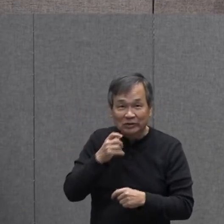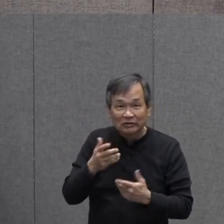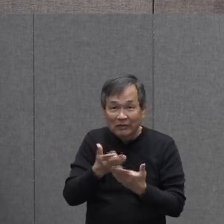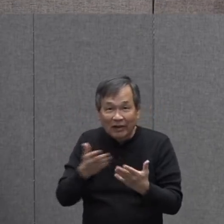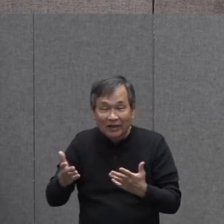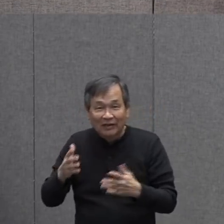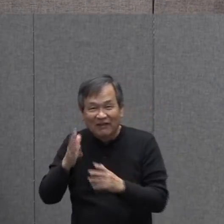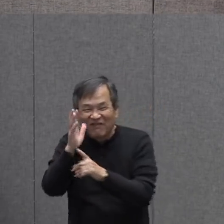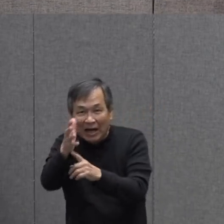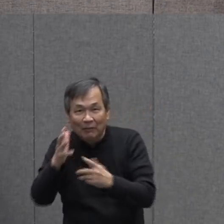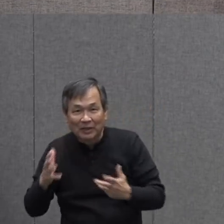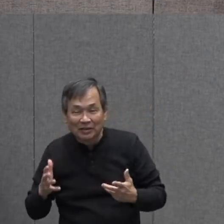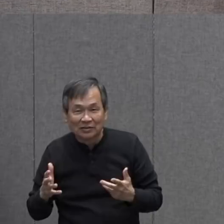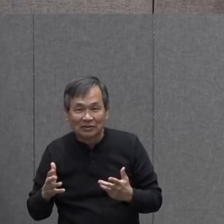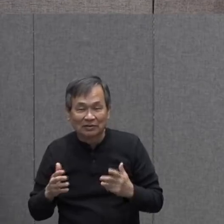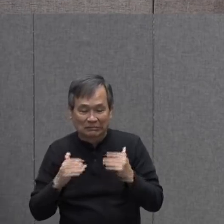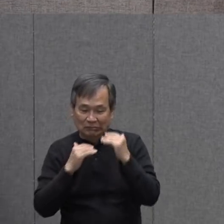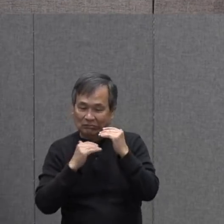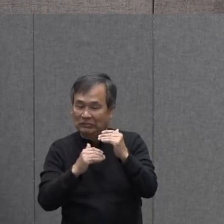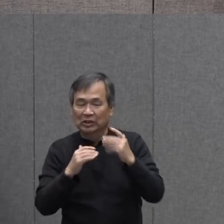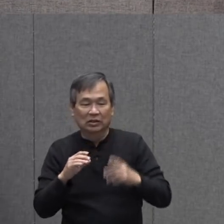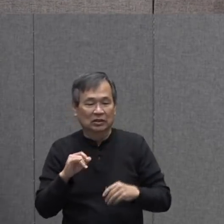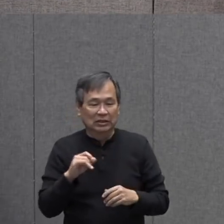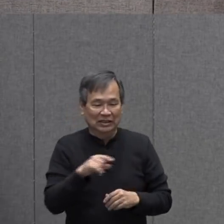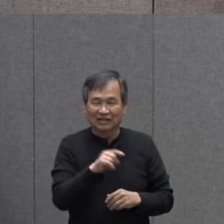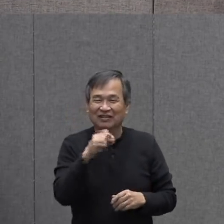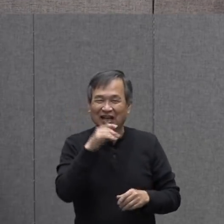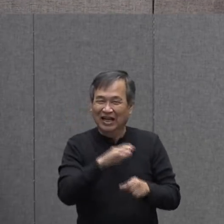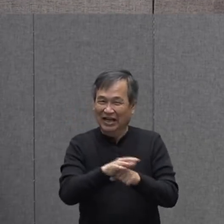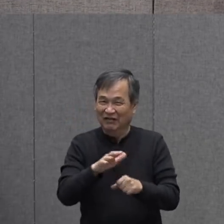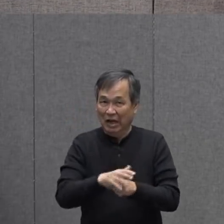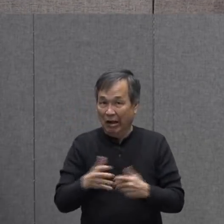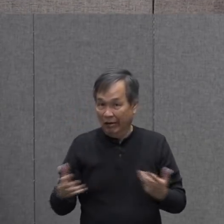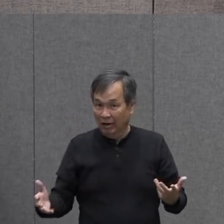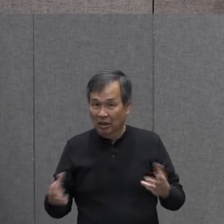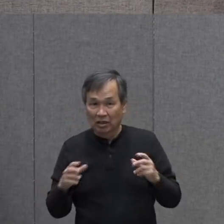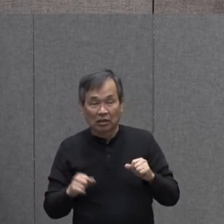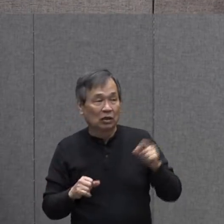Or, if you're not able to collect items like this, you can take blocks